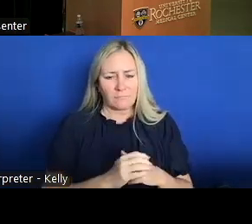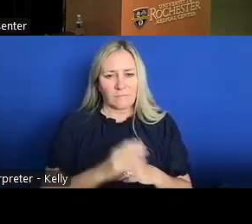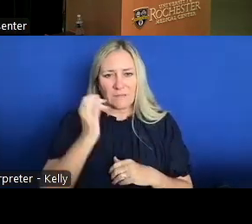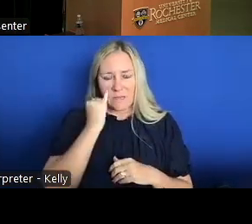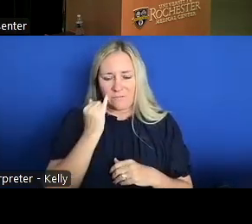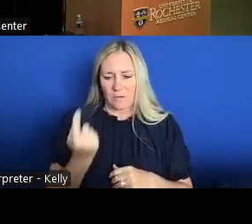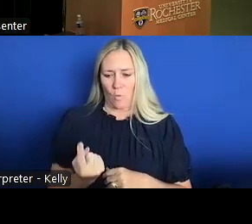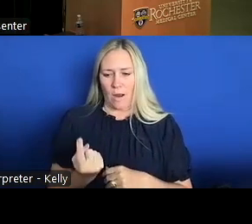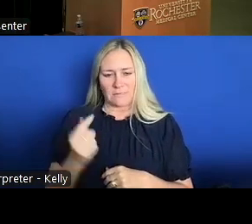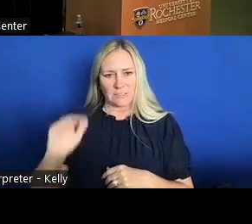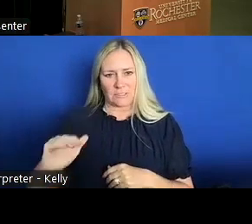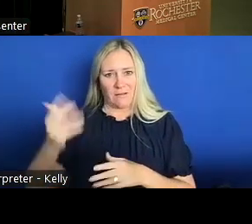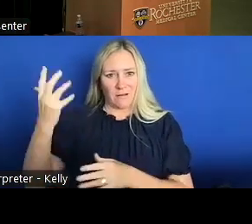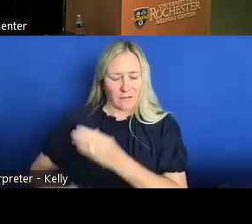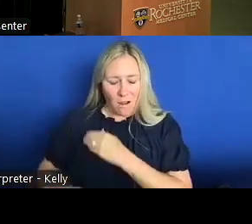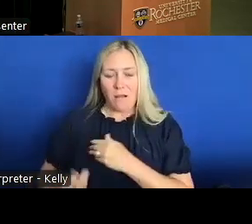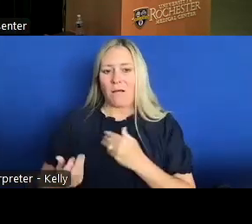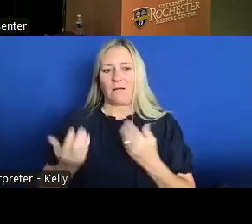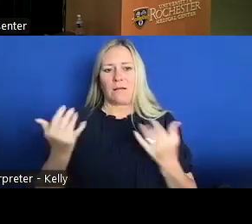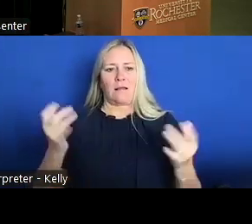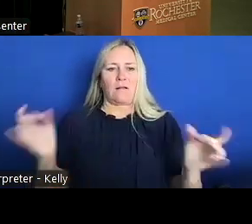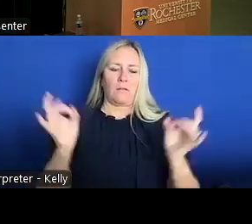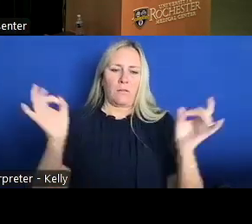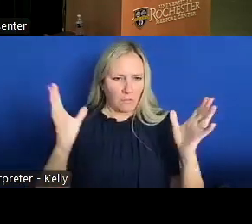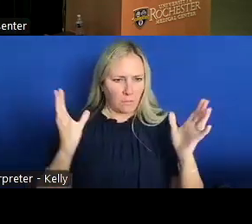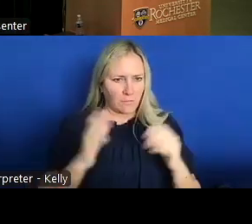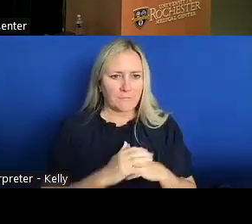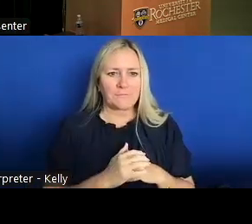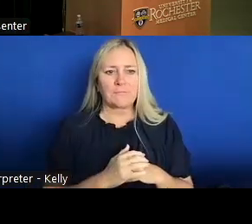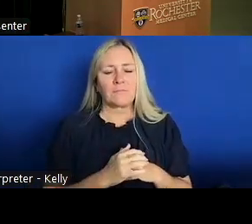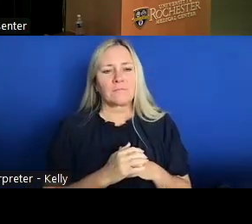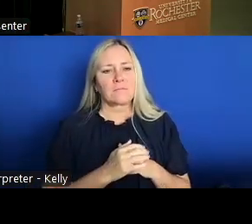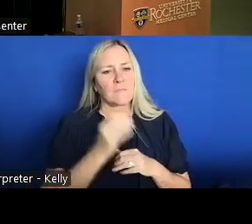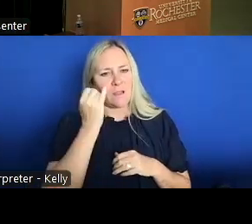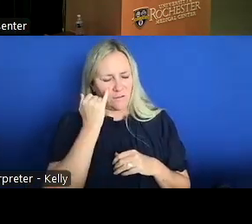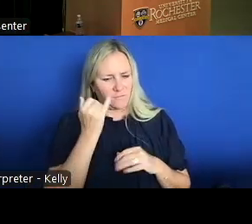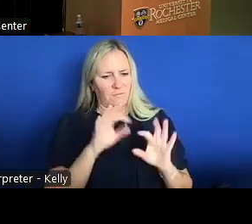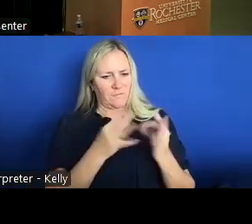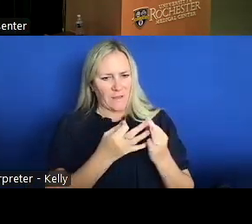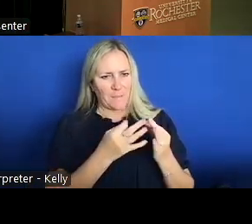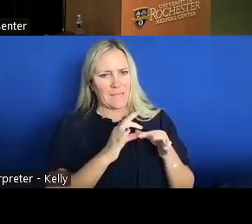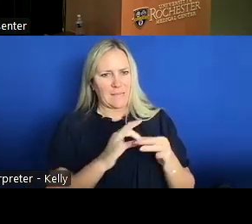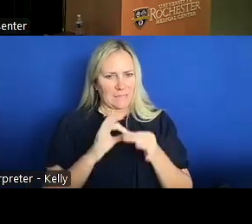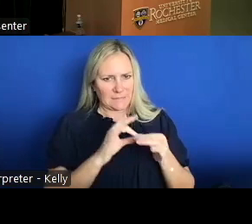is a a tragedy um in an intact family I've heard families say it's like a hole in the heart of the